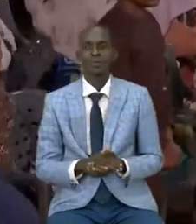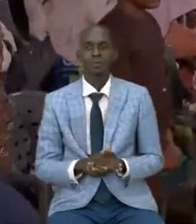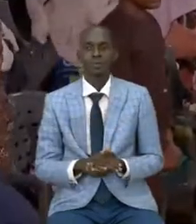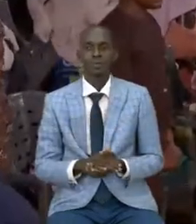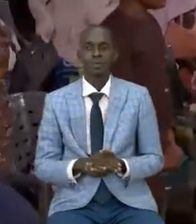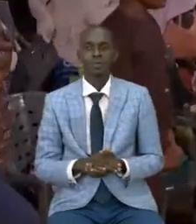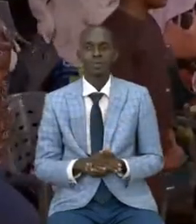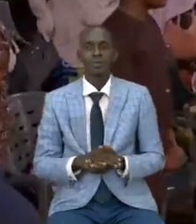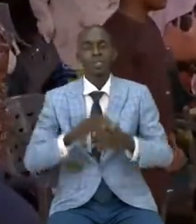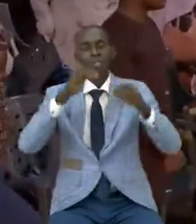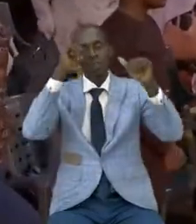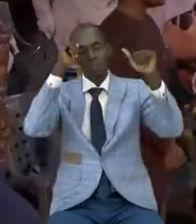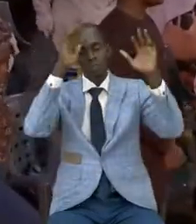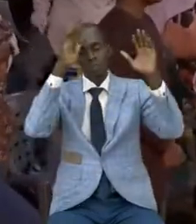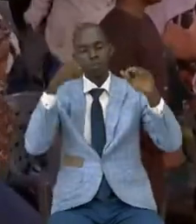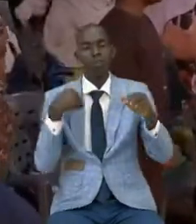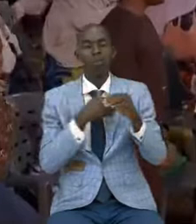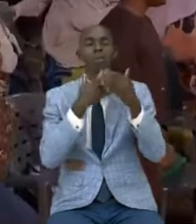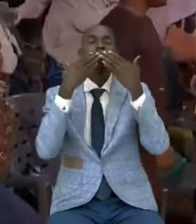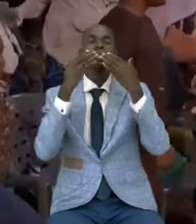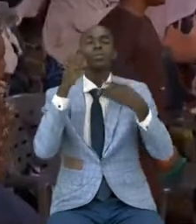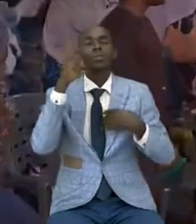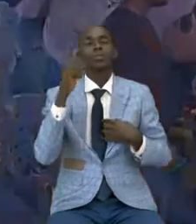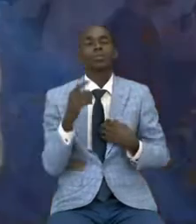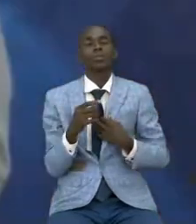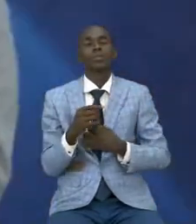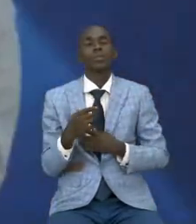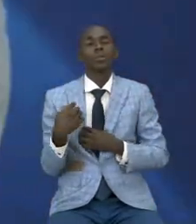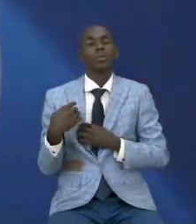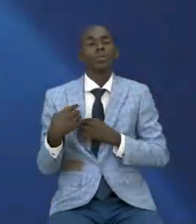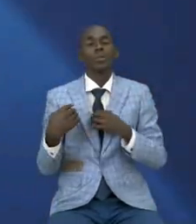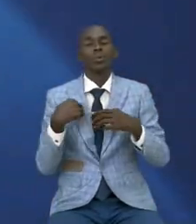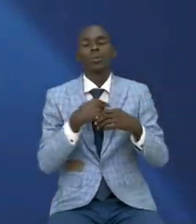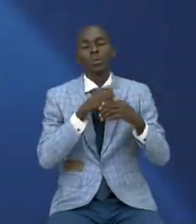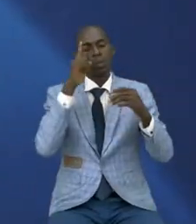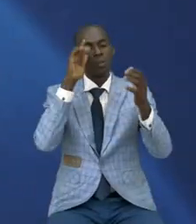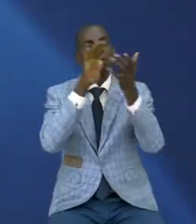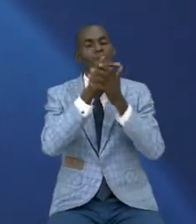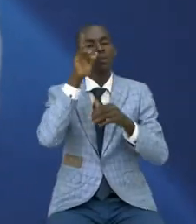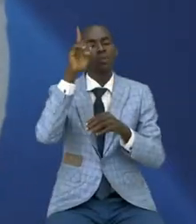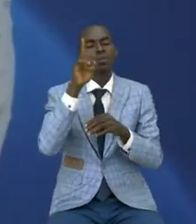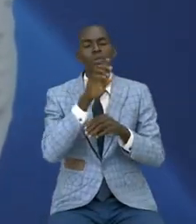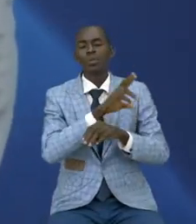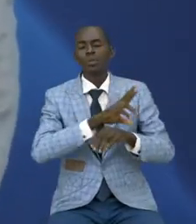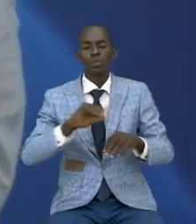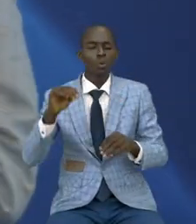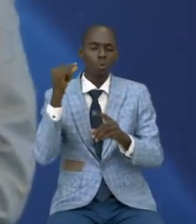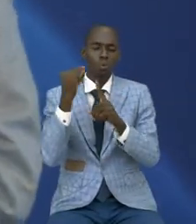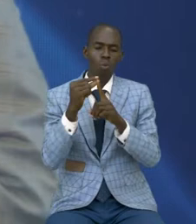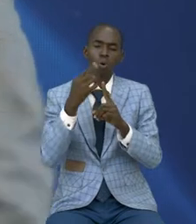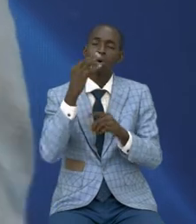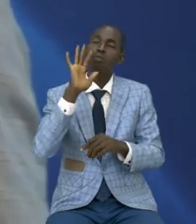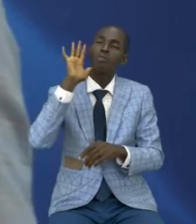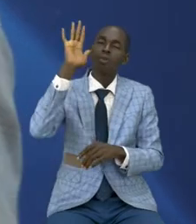father but thank you we believe you no word of yours will fall to the ground